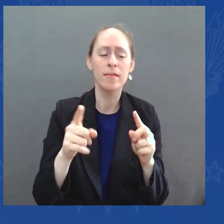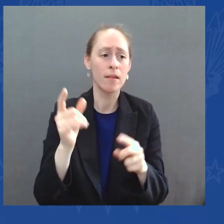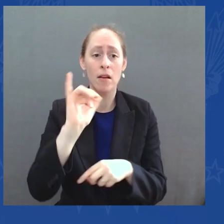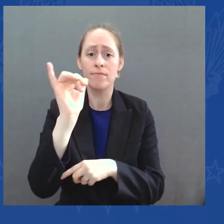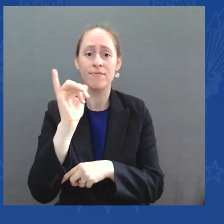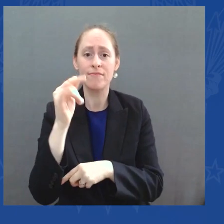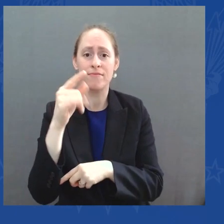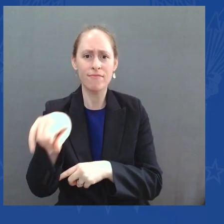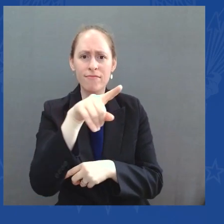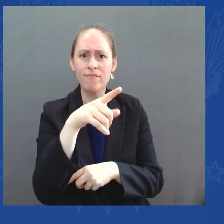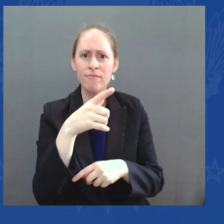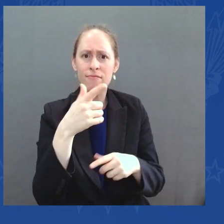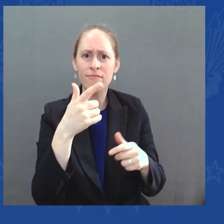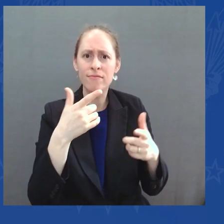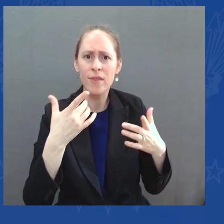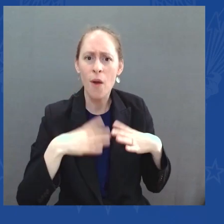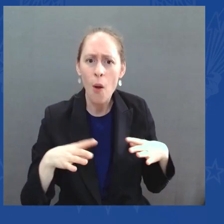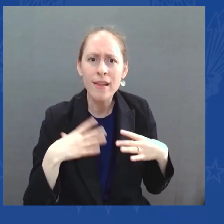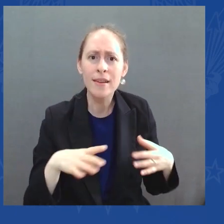you can thank a truck driver for getting that to you.